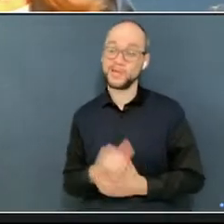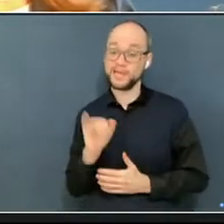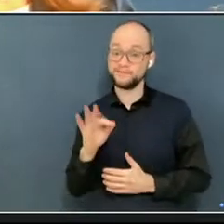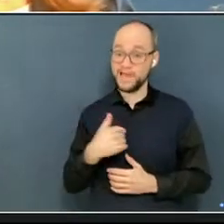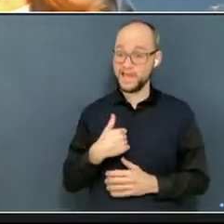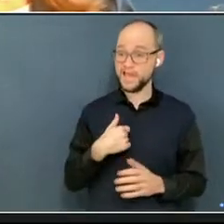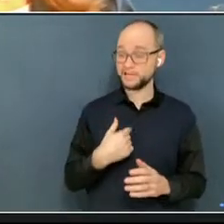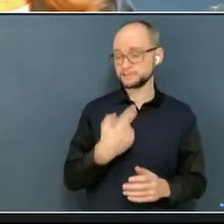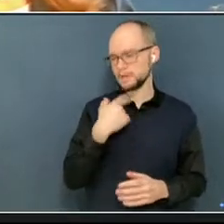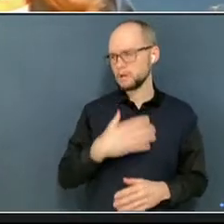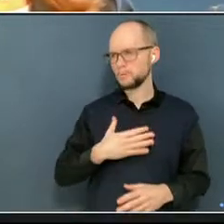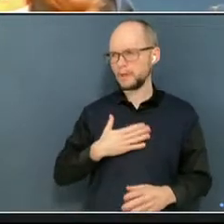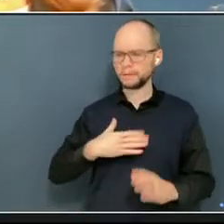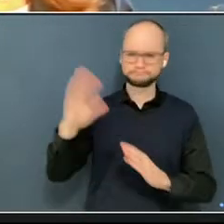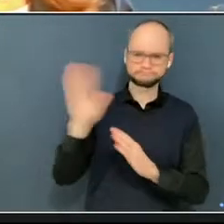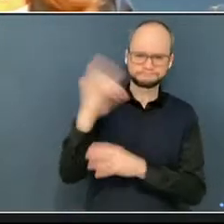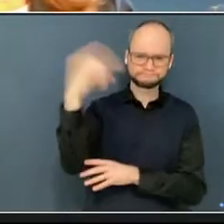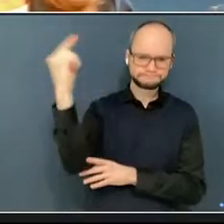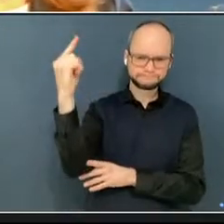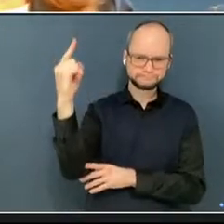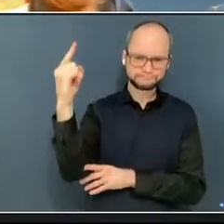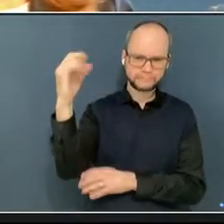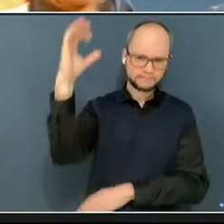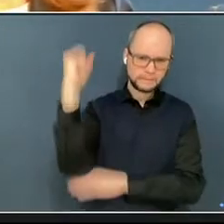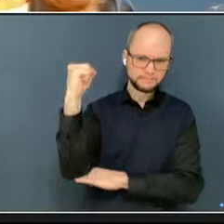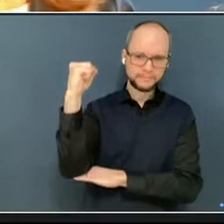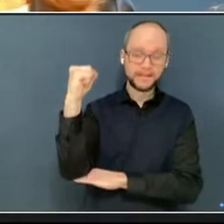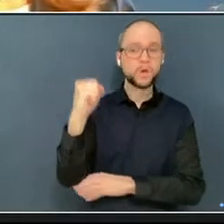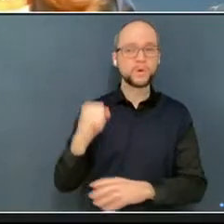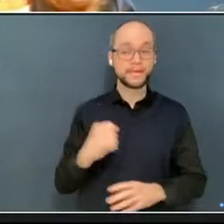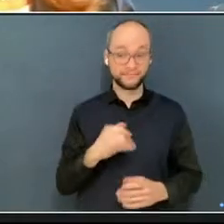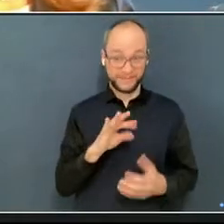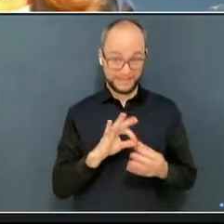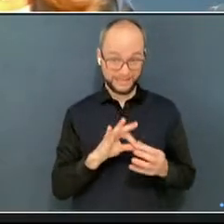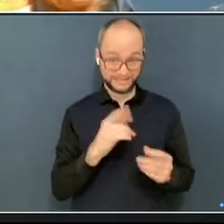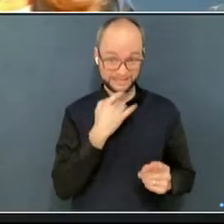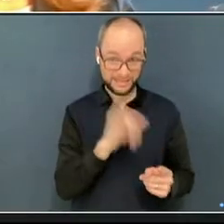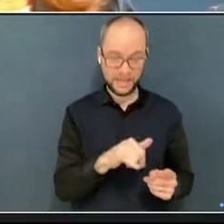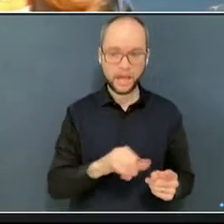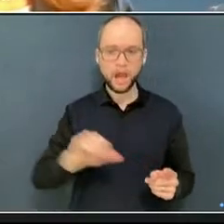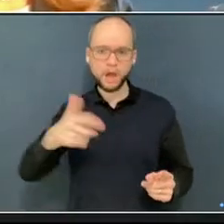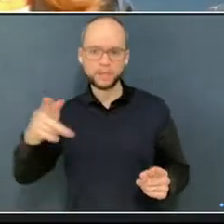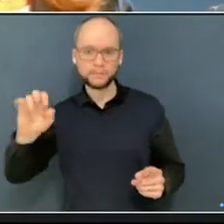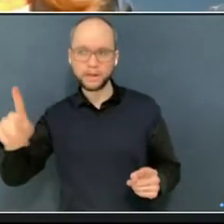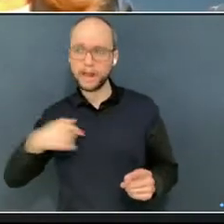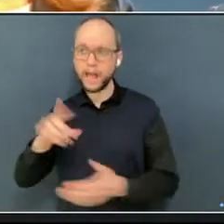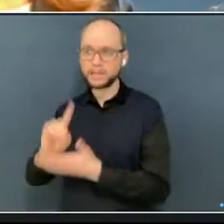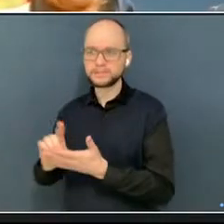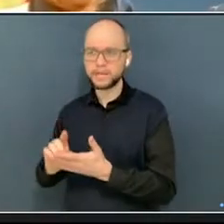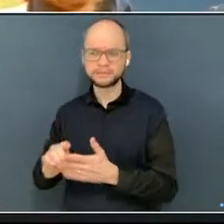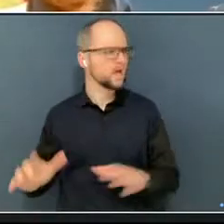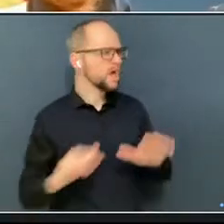greatest, I would be hearing from several other parks and say what? Each one comes with its own